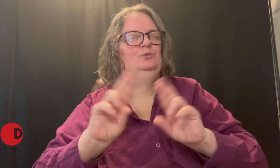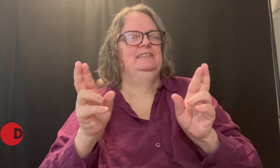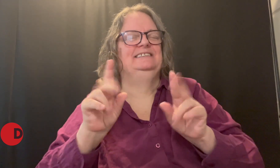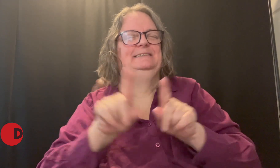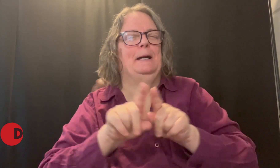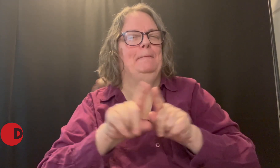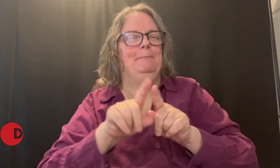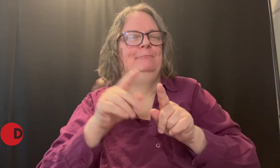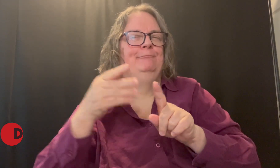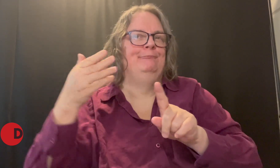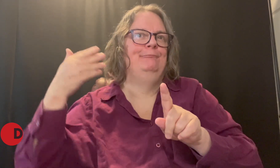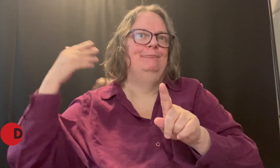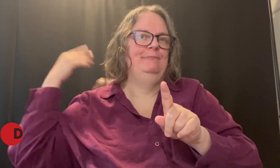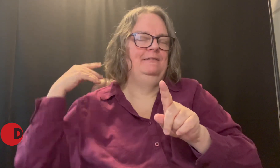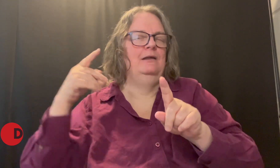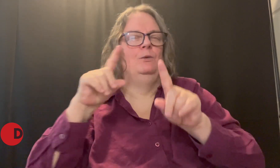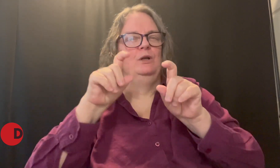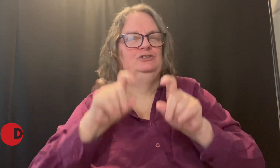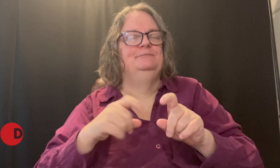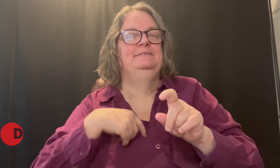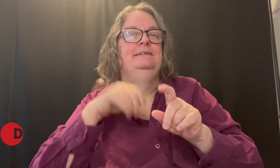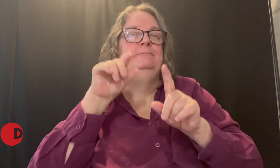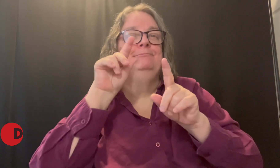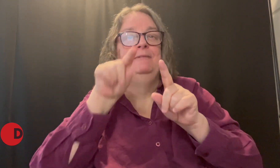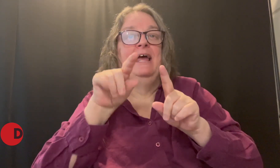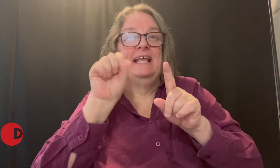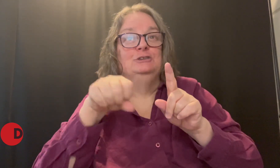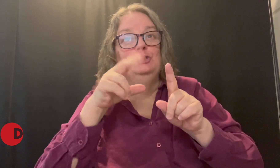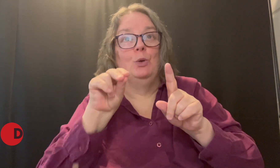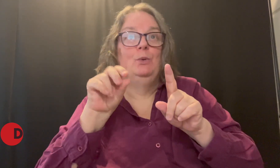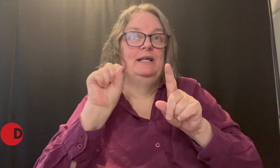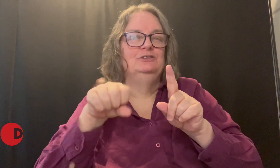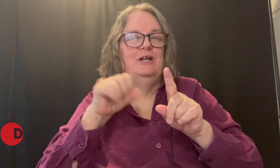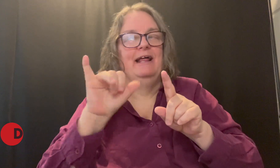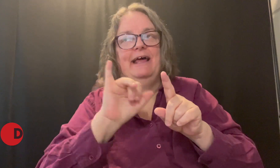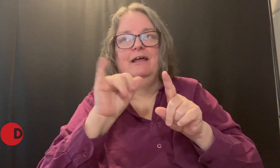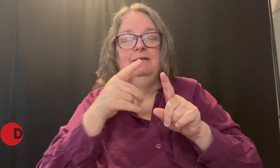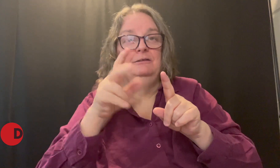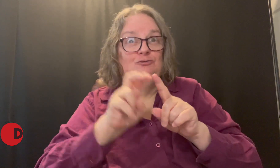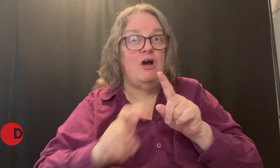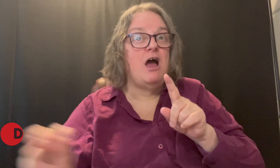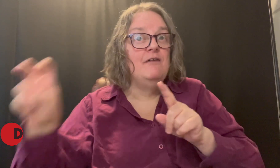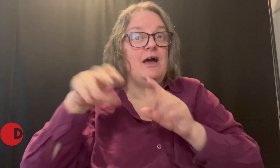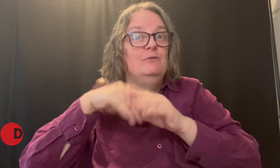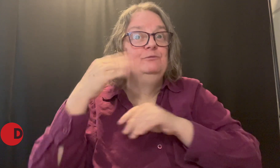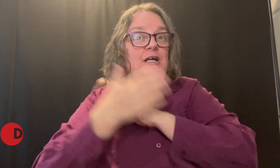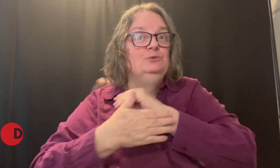which they usually do. I marked yes or no... Like have you traveled outside